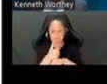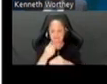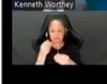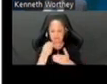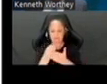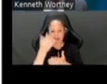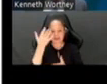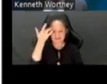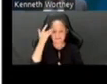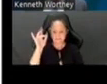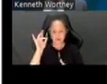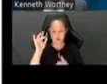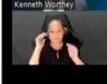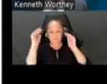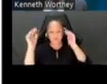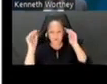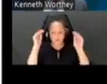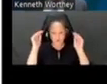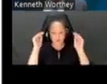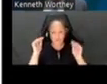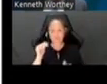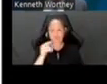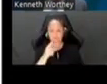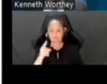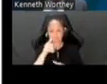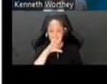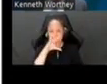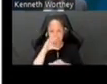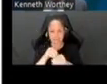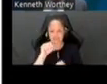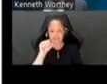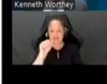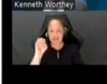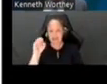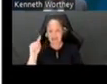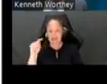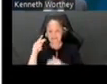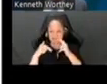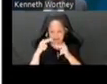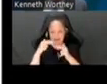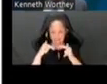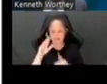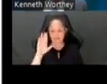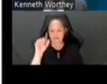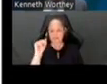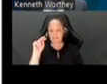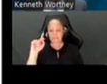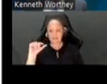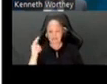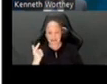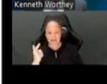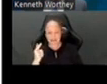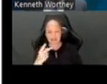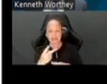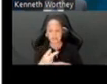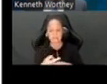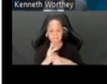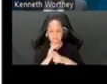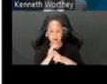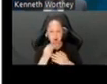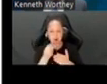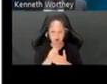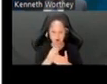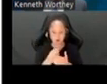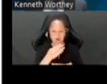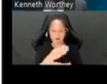I mentioned earlier. They include asset building, banking, borrowing money, budgeting, credit